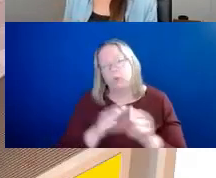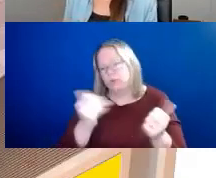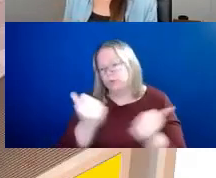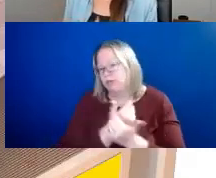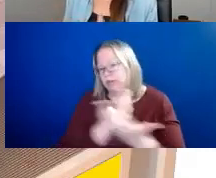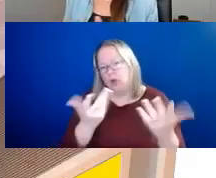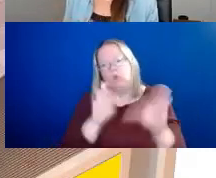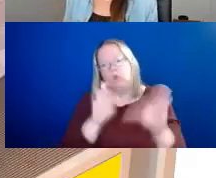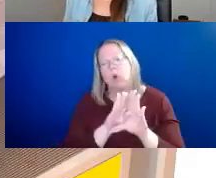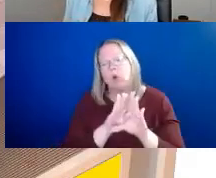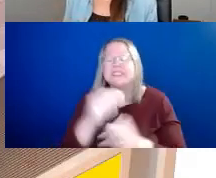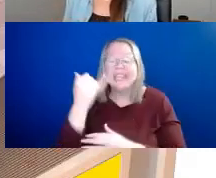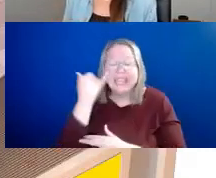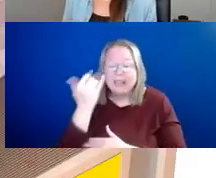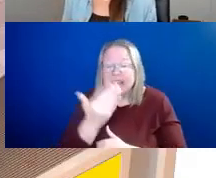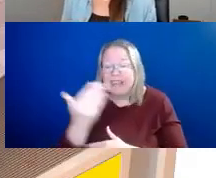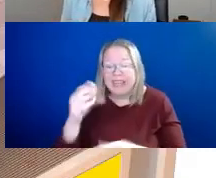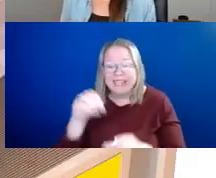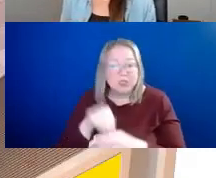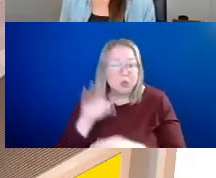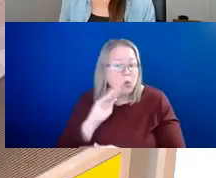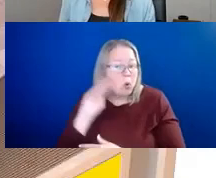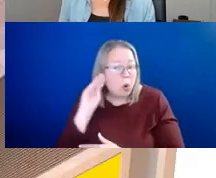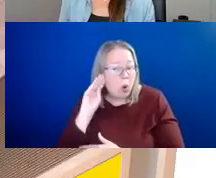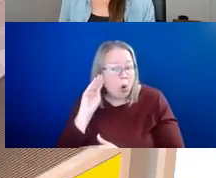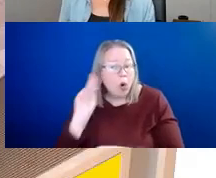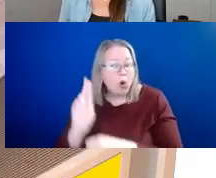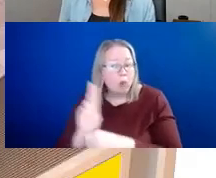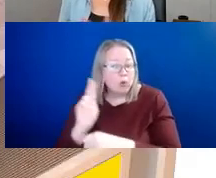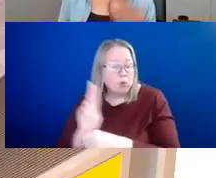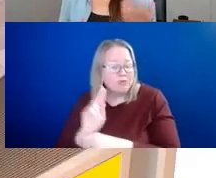Even if you have things in your home that are using your Internet like an